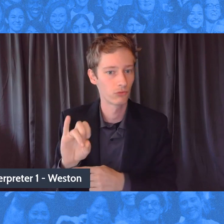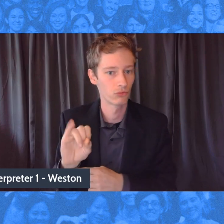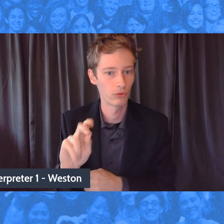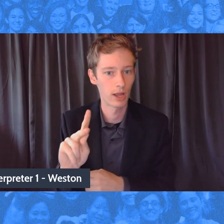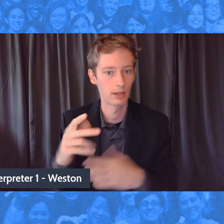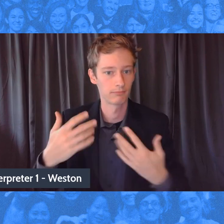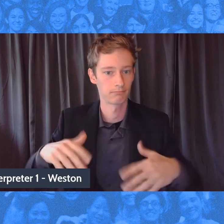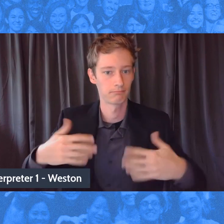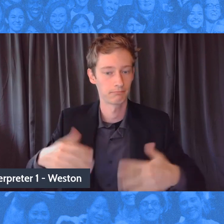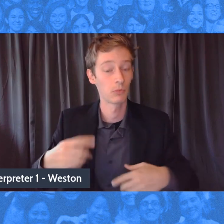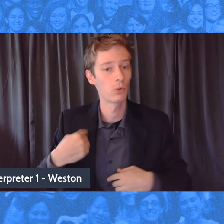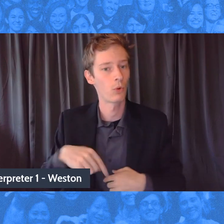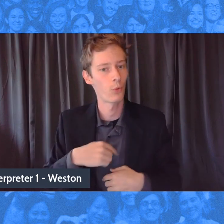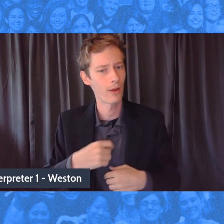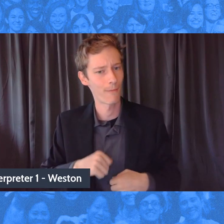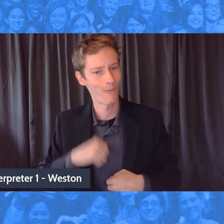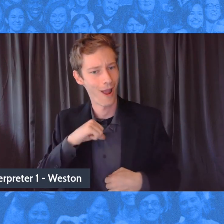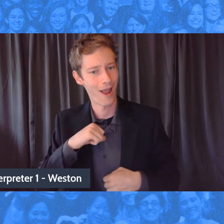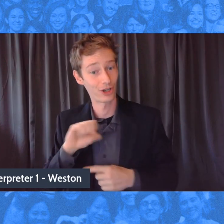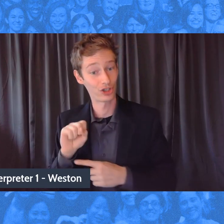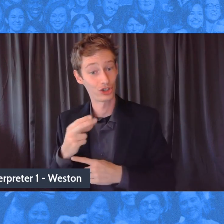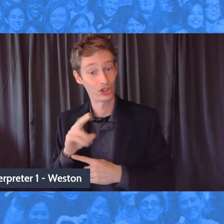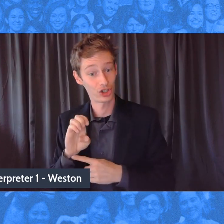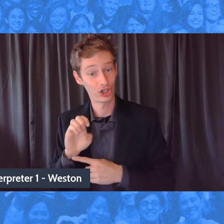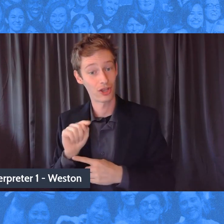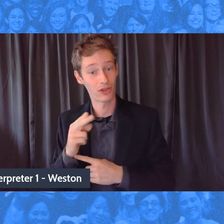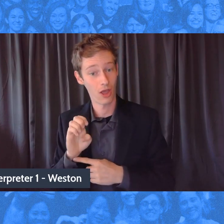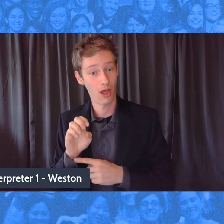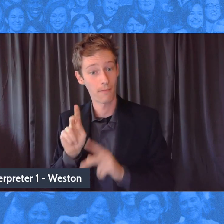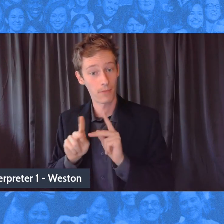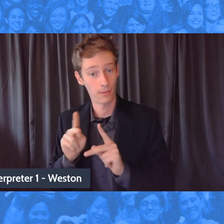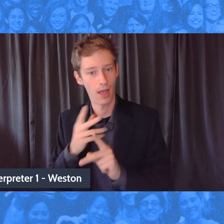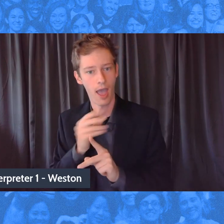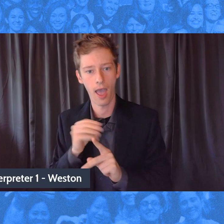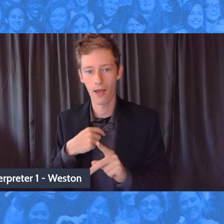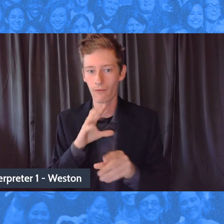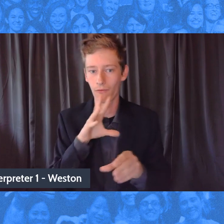Both the She the people, but as a board member of Netroots Nation to partner with EMILY's List